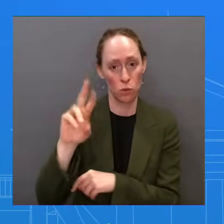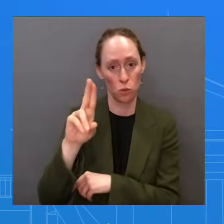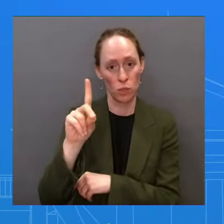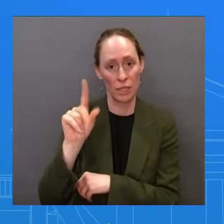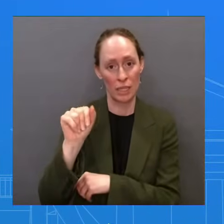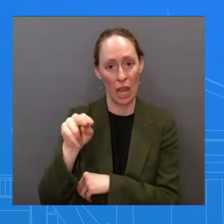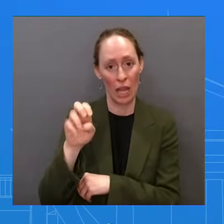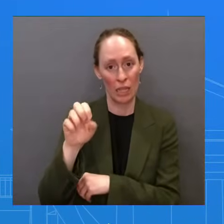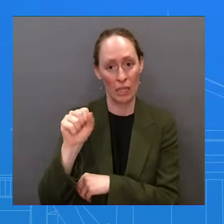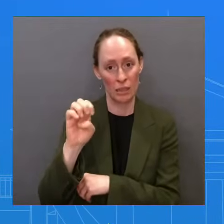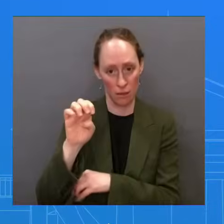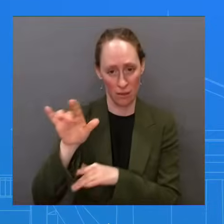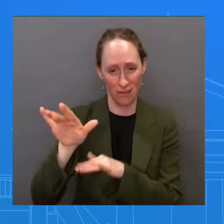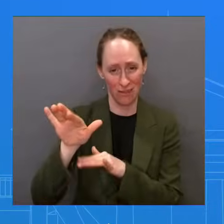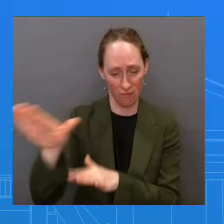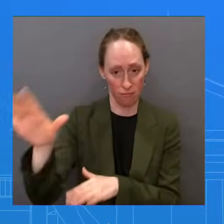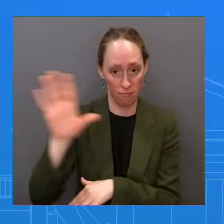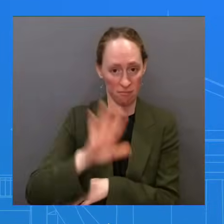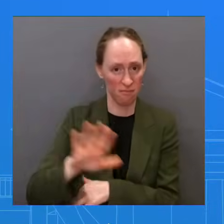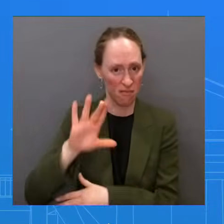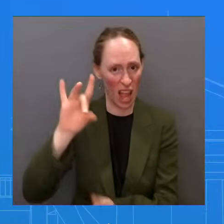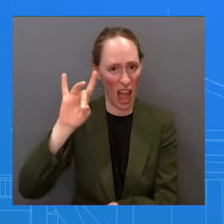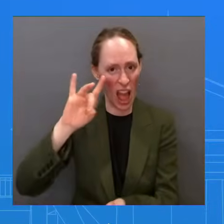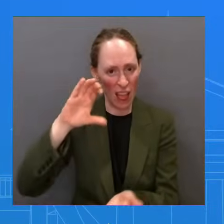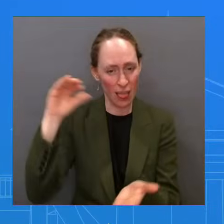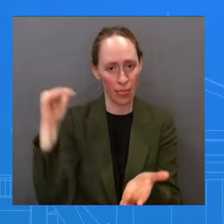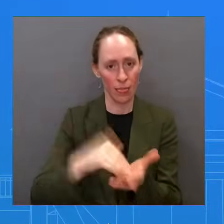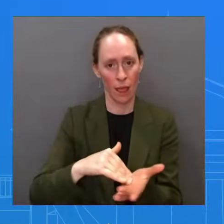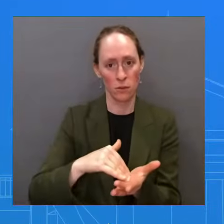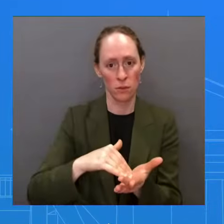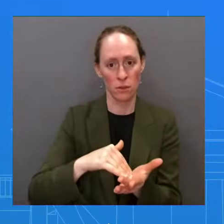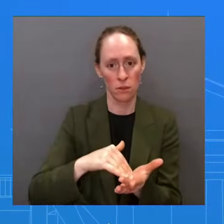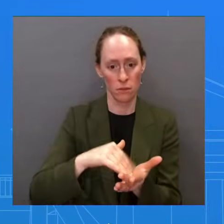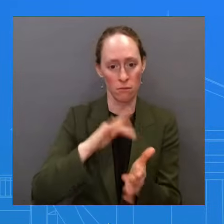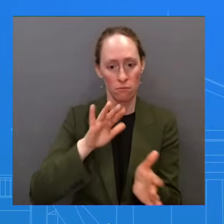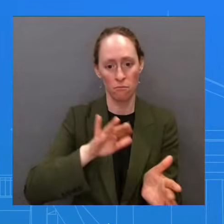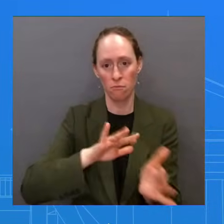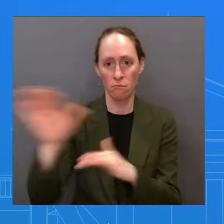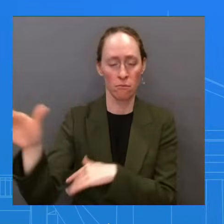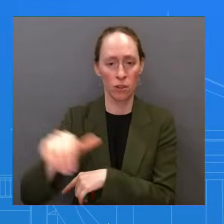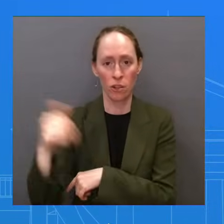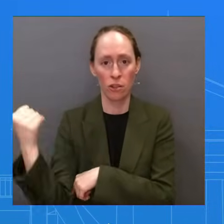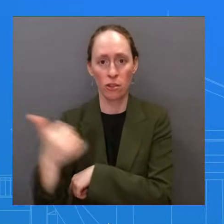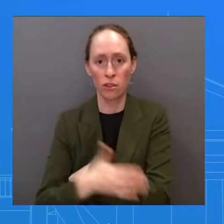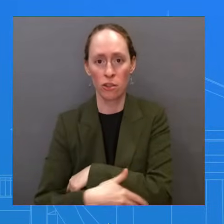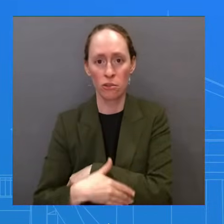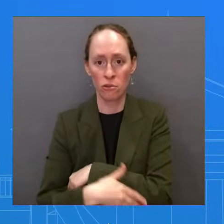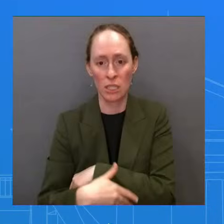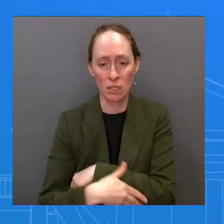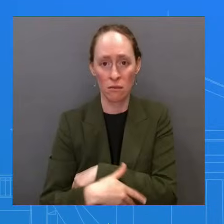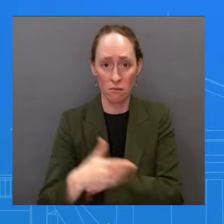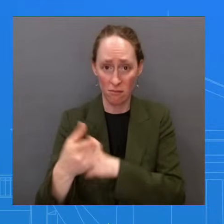What is the U.S. doing to help with what is increasingly looking like a massive refugee crisis